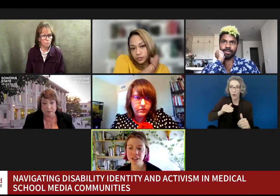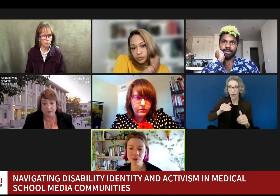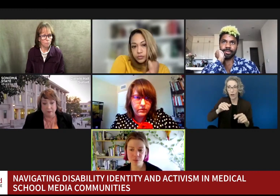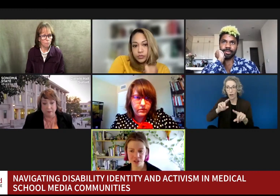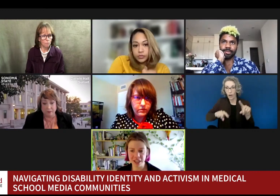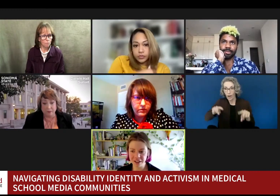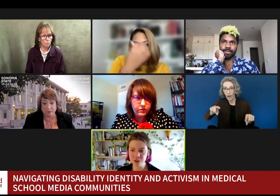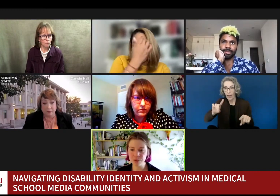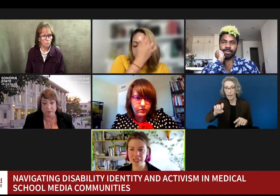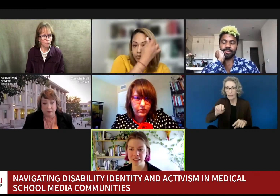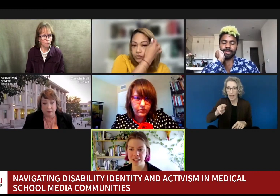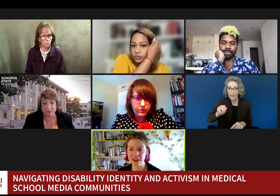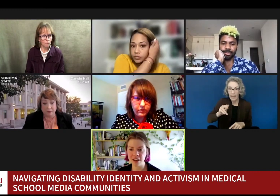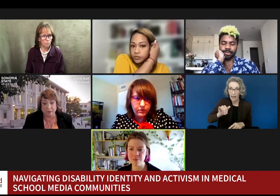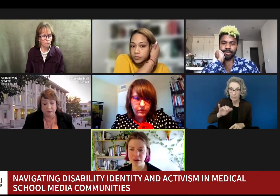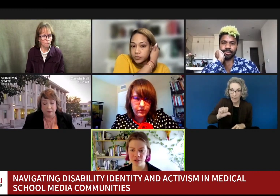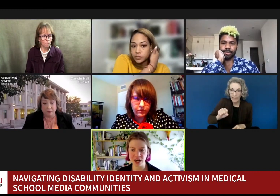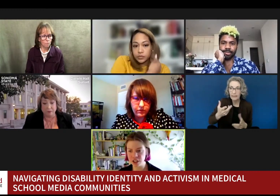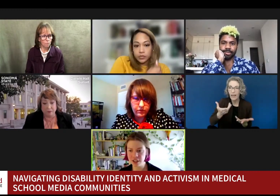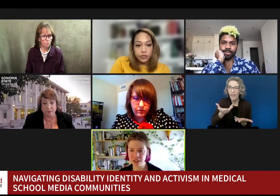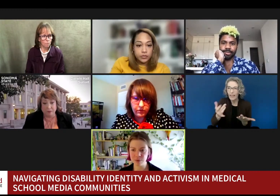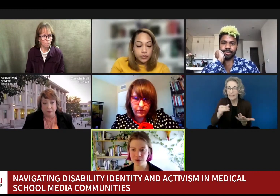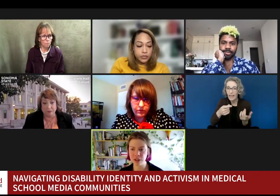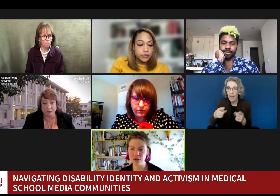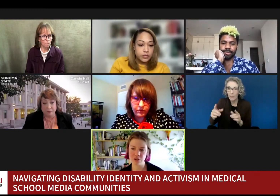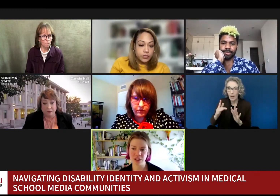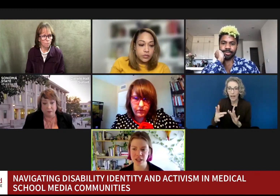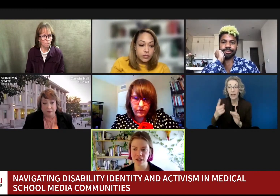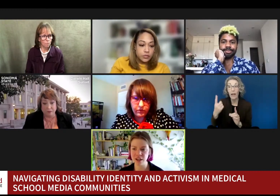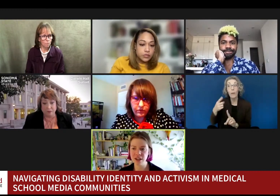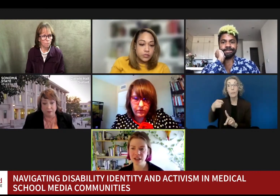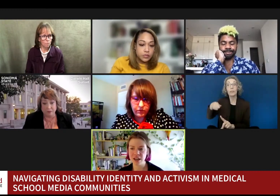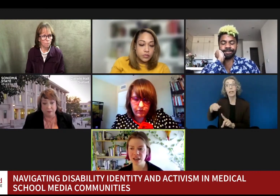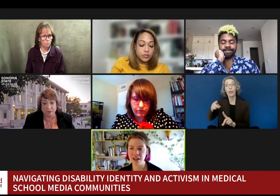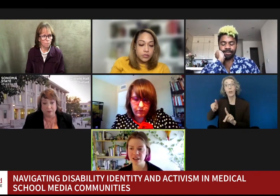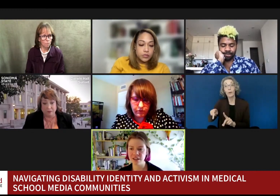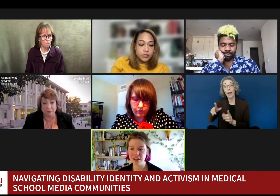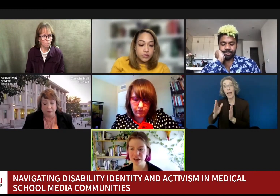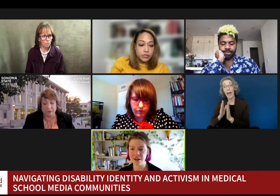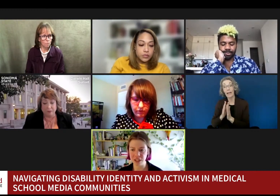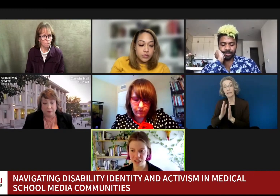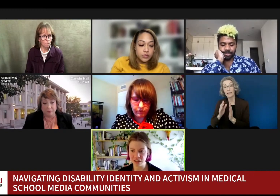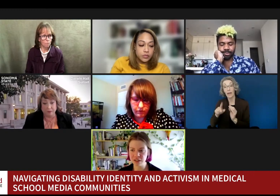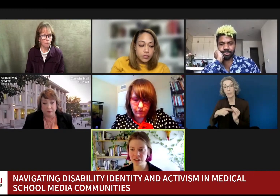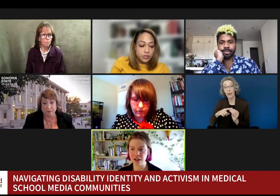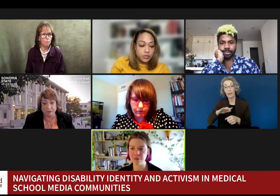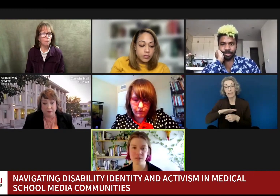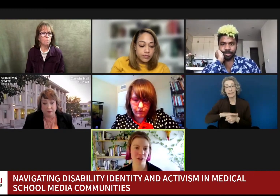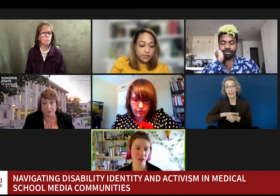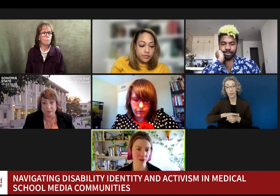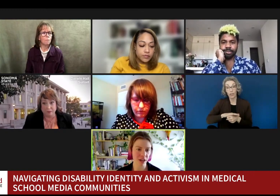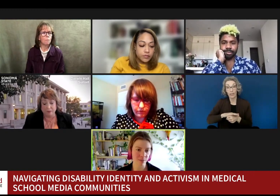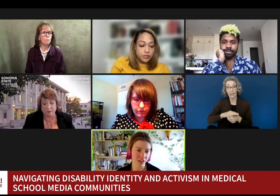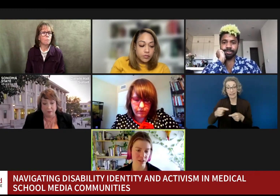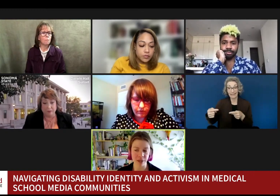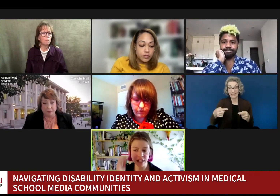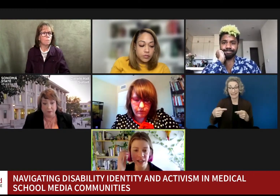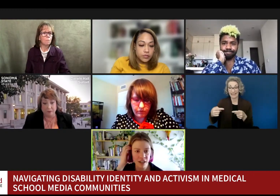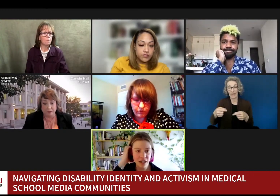Someone in particular was asking about tensions between nursing and MDs, especially around ableism and identity.